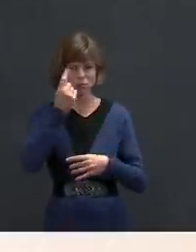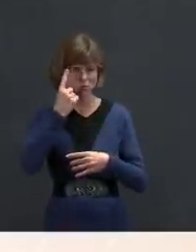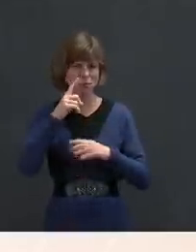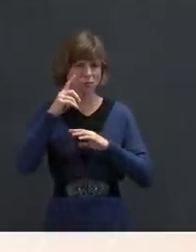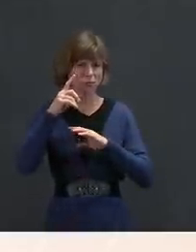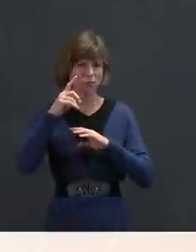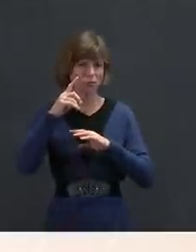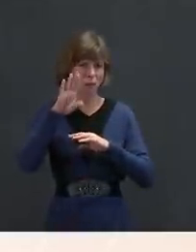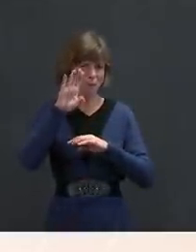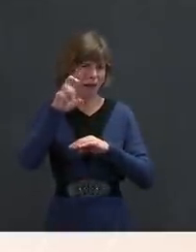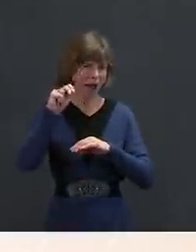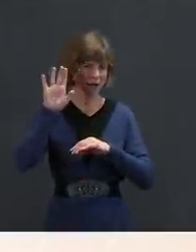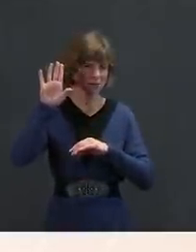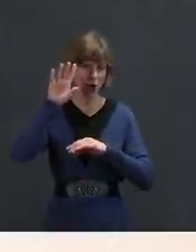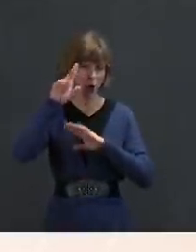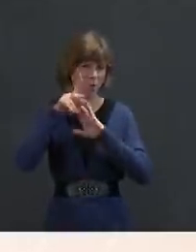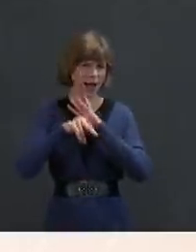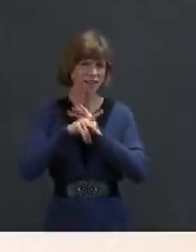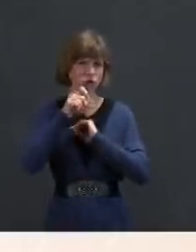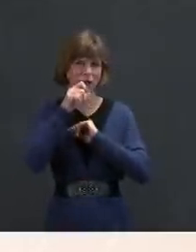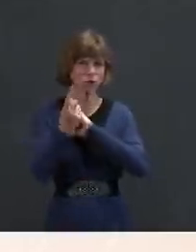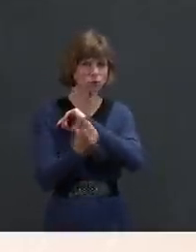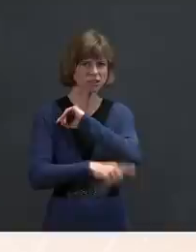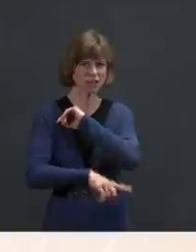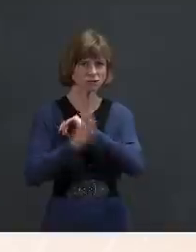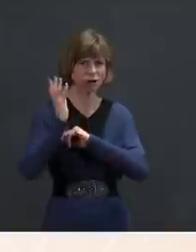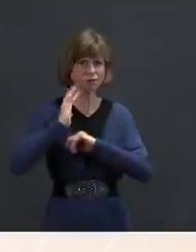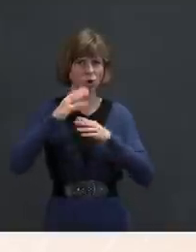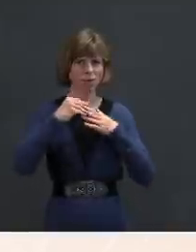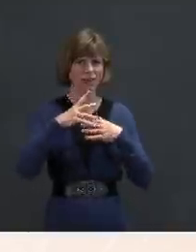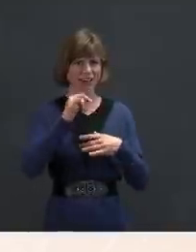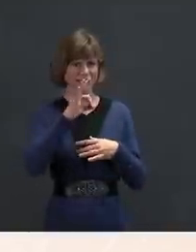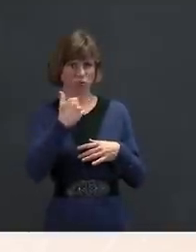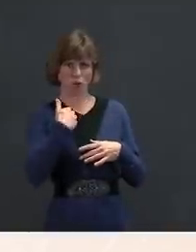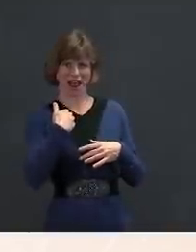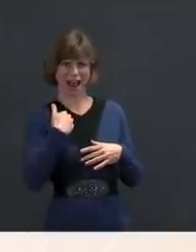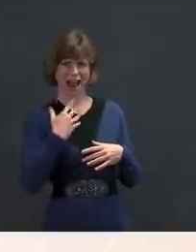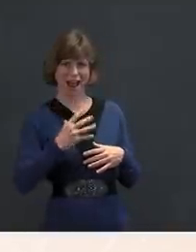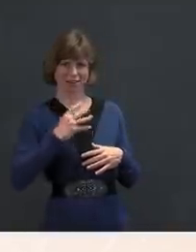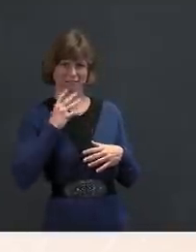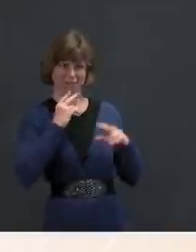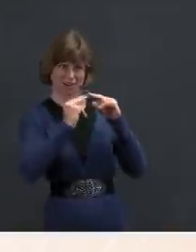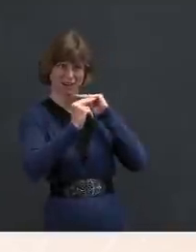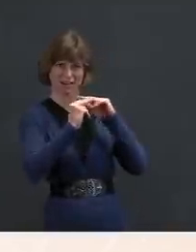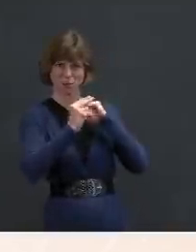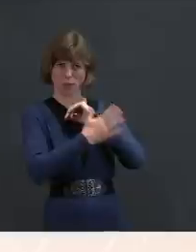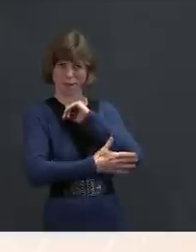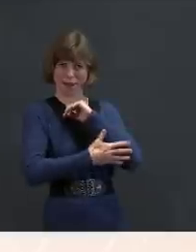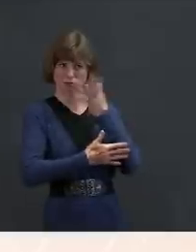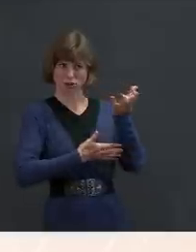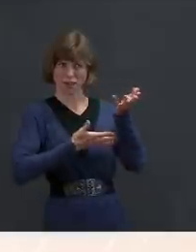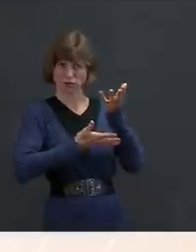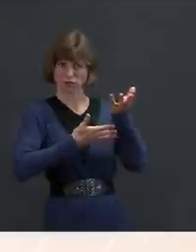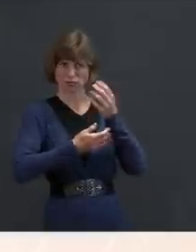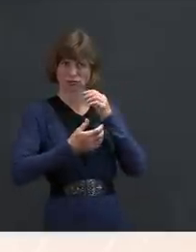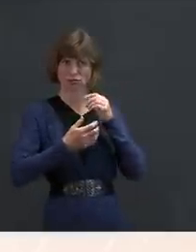to not sanction a foreign leader if there are diplomatic relations -- more than just precedent, but actual policy? Ms. Psaki: It's considerations --